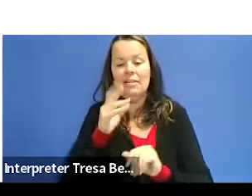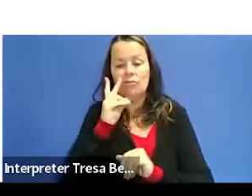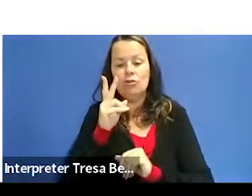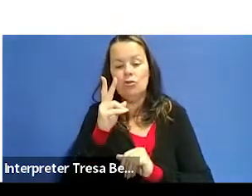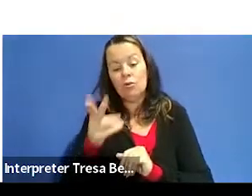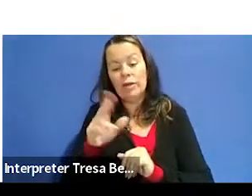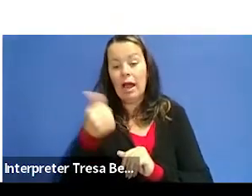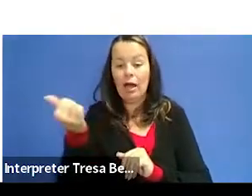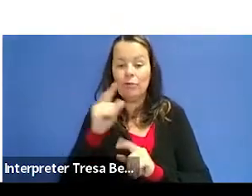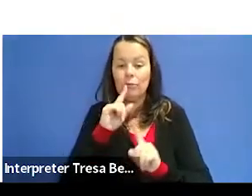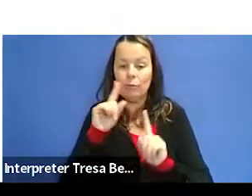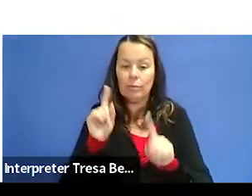million -- I believe it's higher.